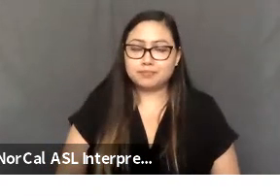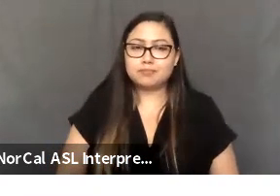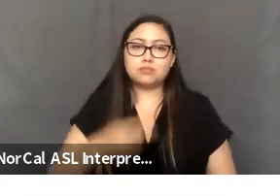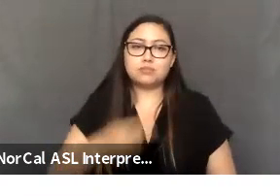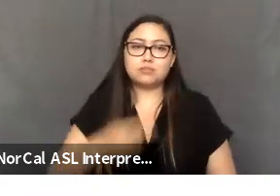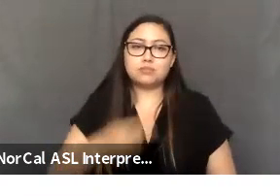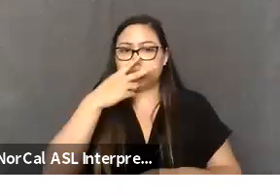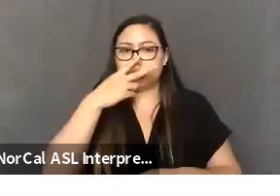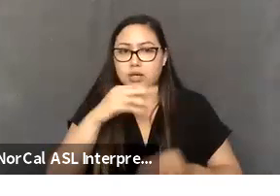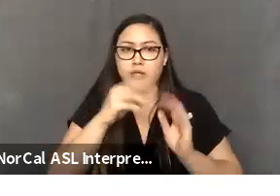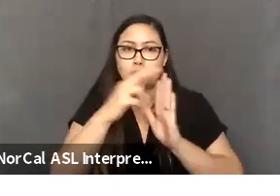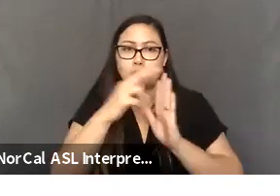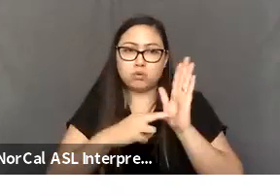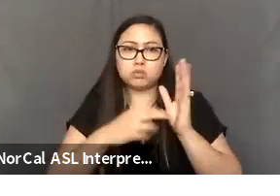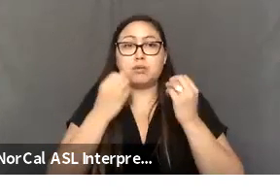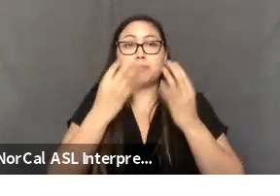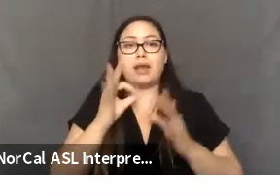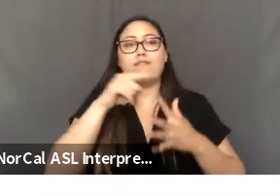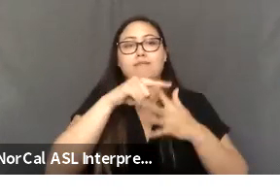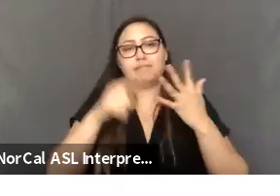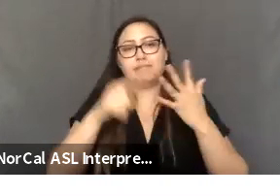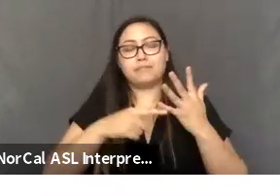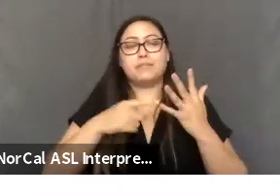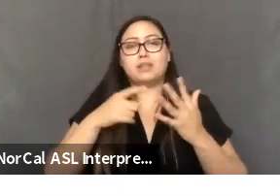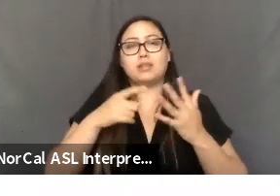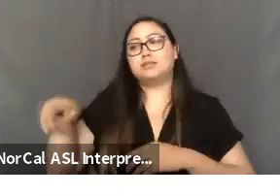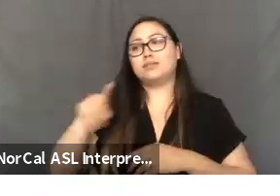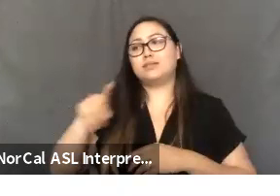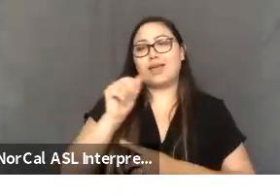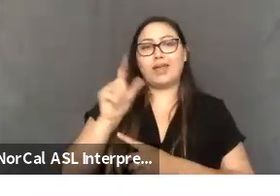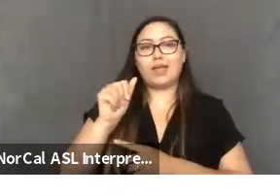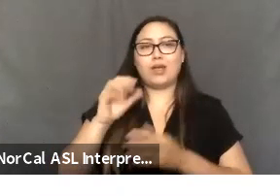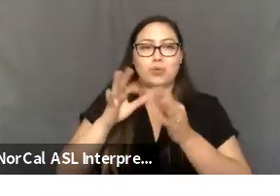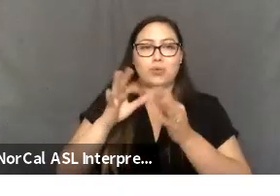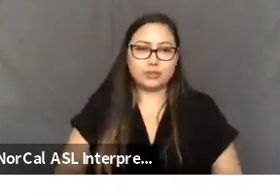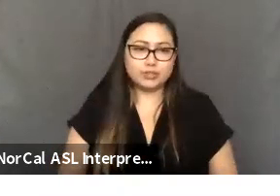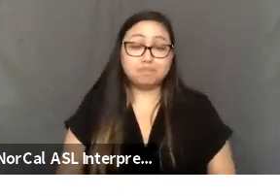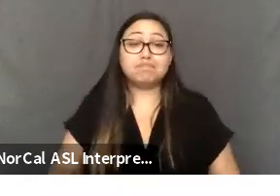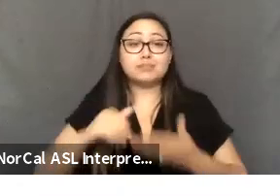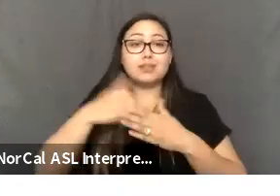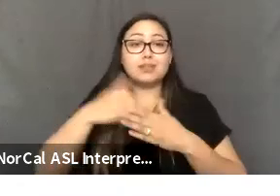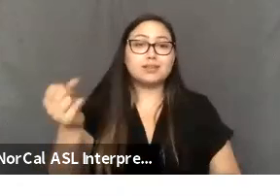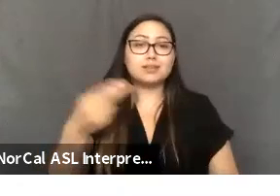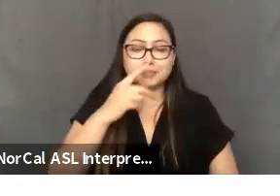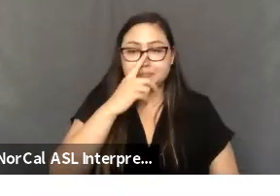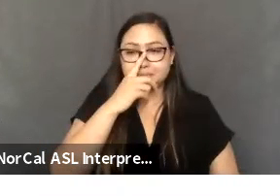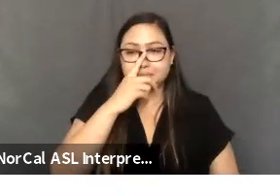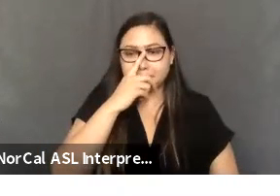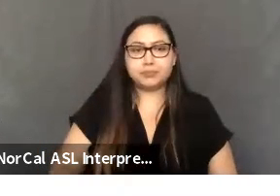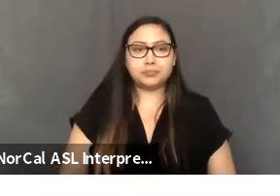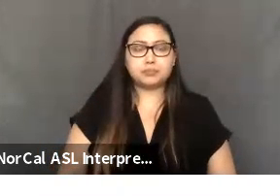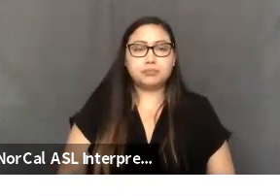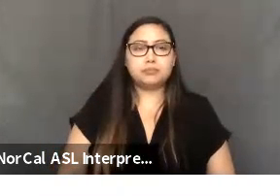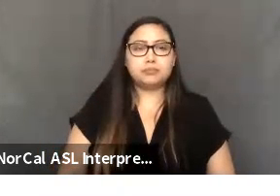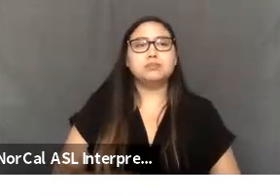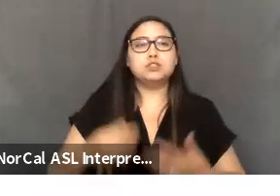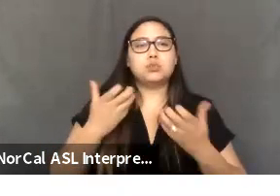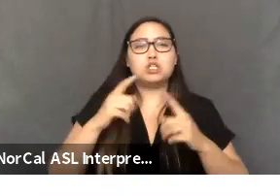of many of the ADA coordinators. Next slide. We wanted to dive a little deeper as part of